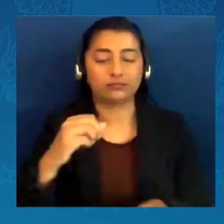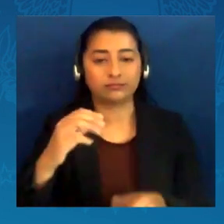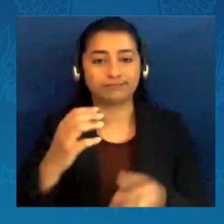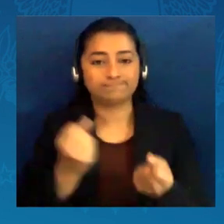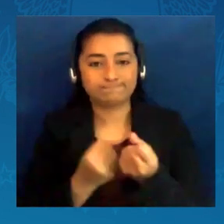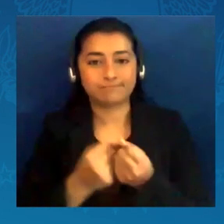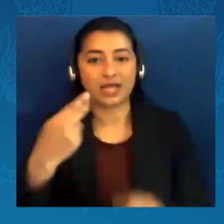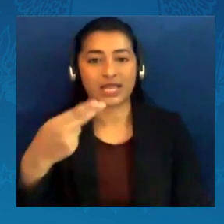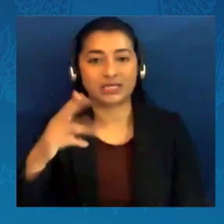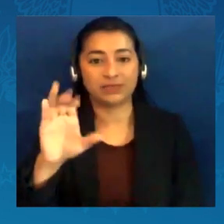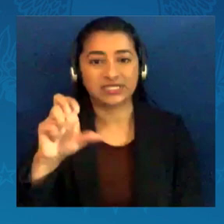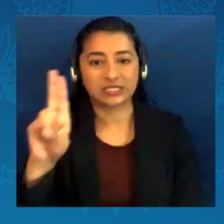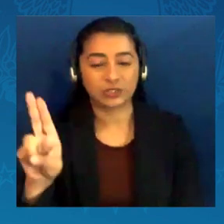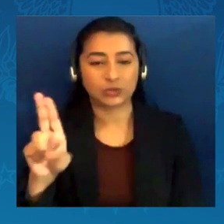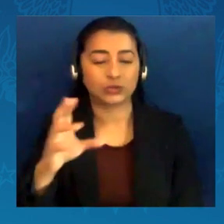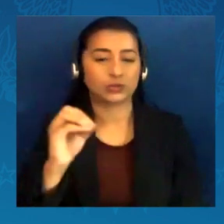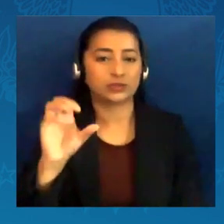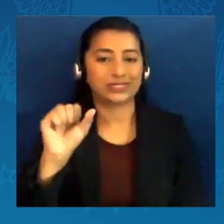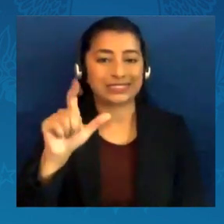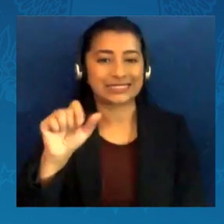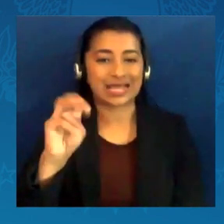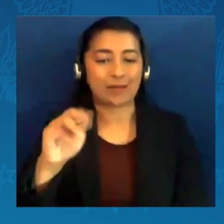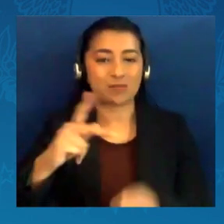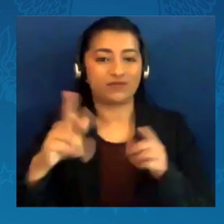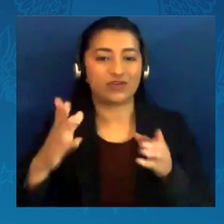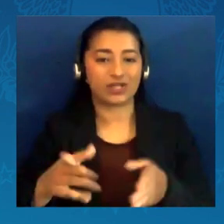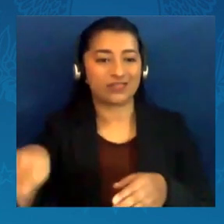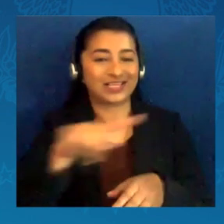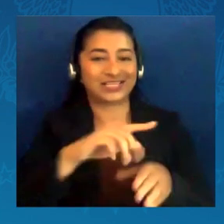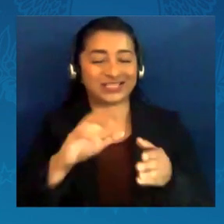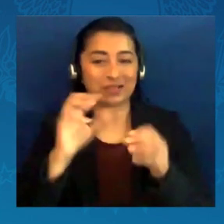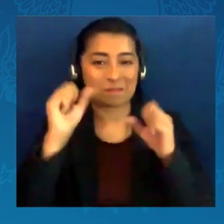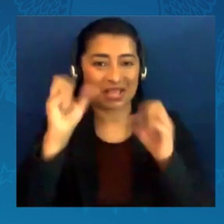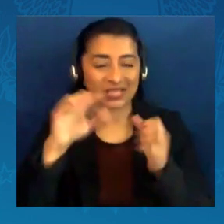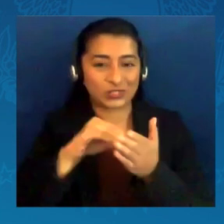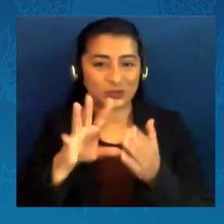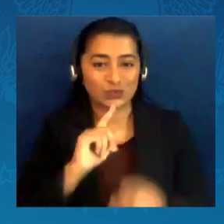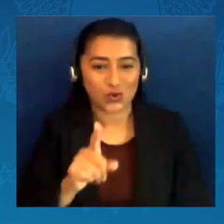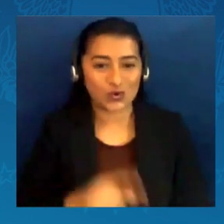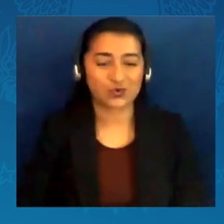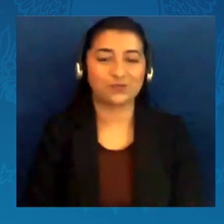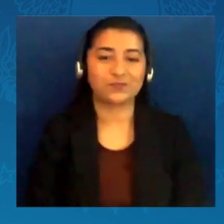which these amazing students are you. As chair of the National Space Council,